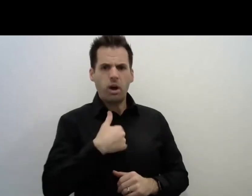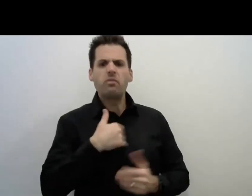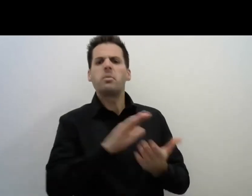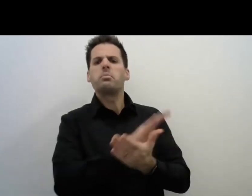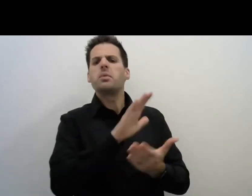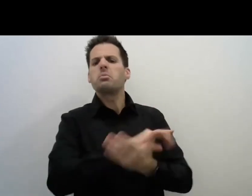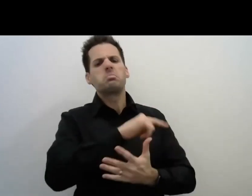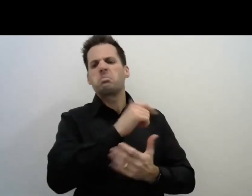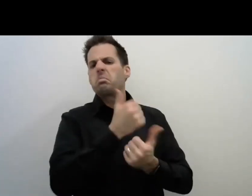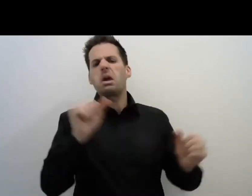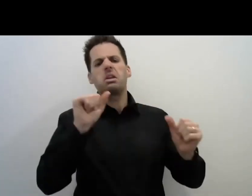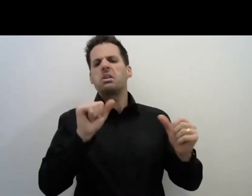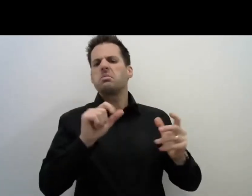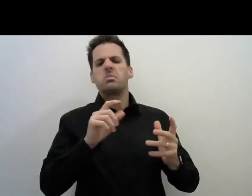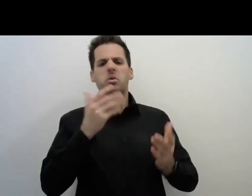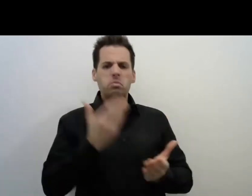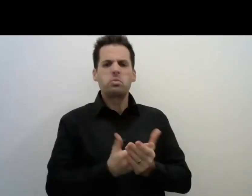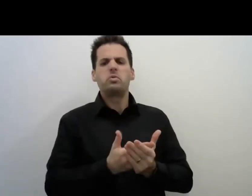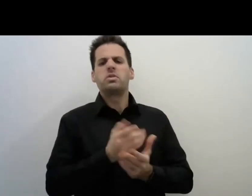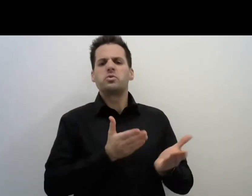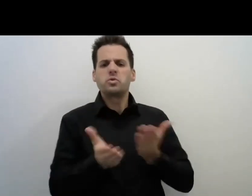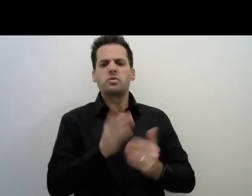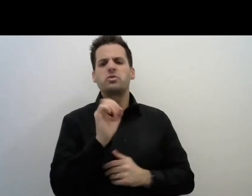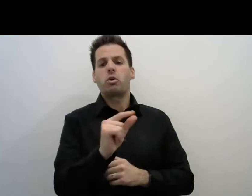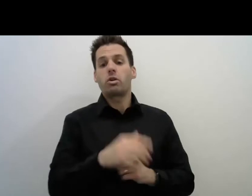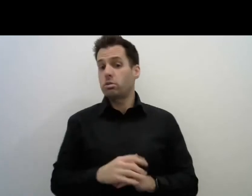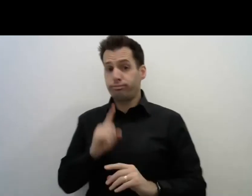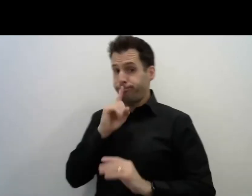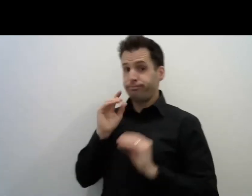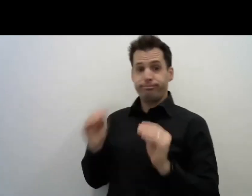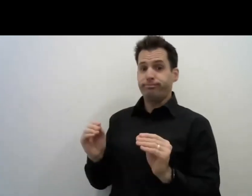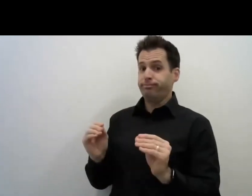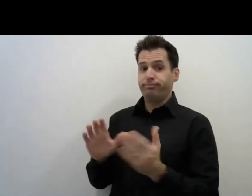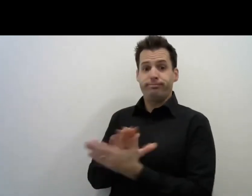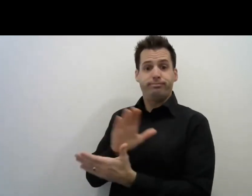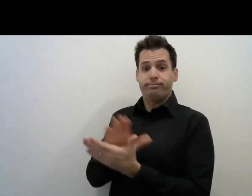that shows that she's a service dog i don't have any paperwork well then she's not a service dog